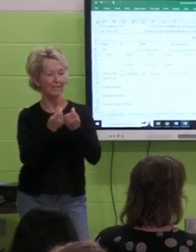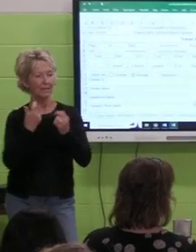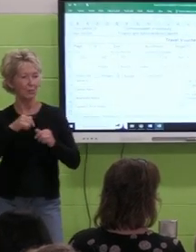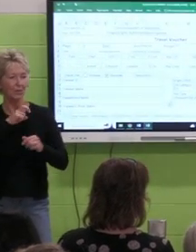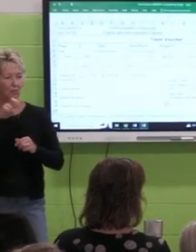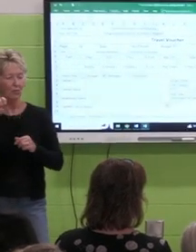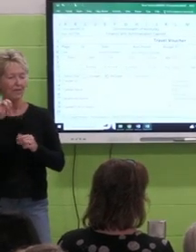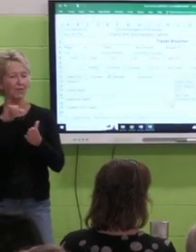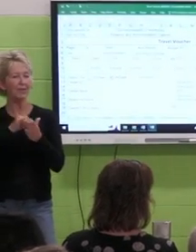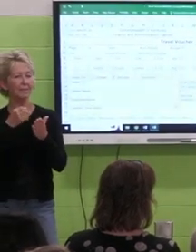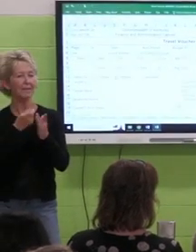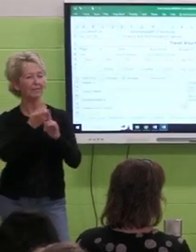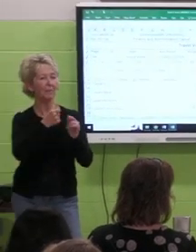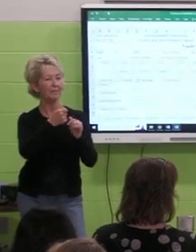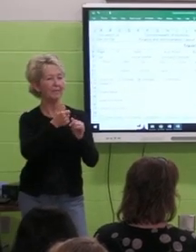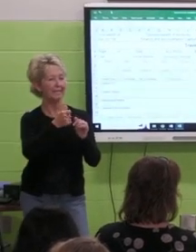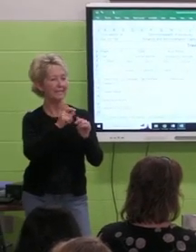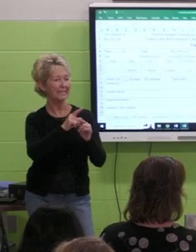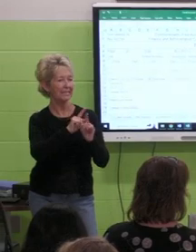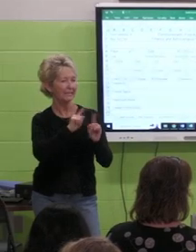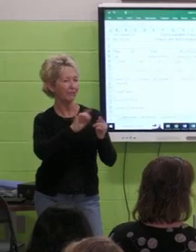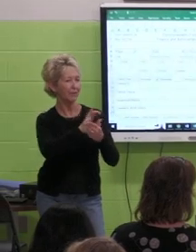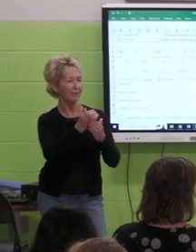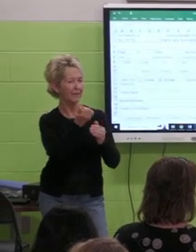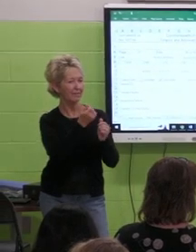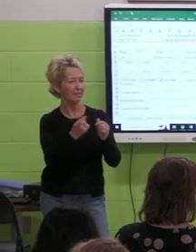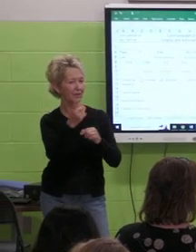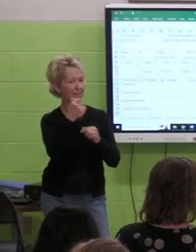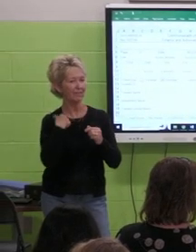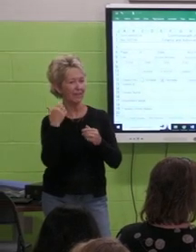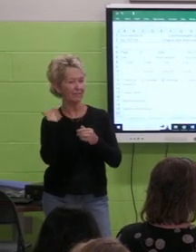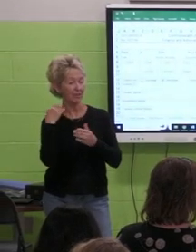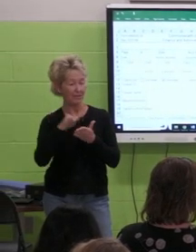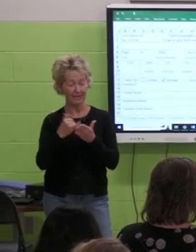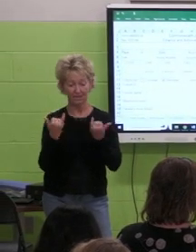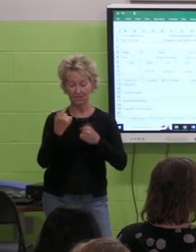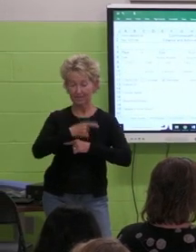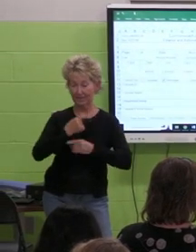pot of money every year I've coached since I've been here so is that a today conversation or